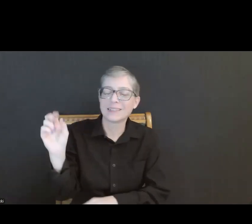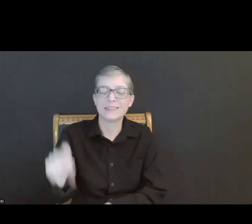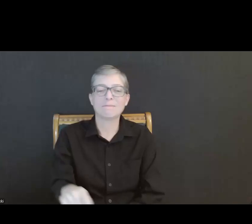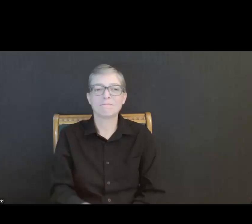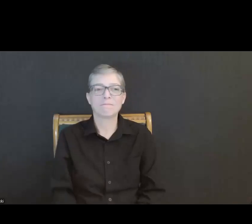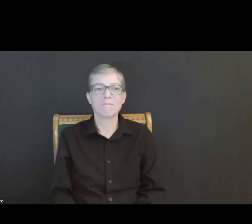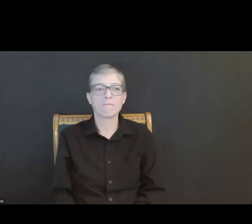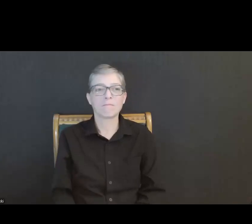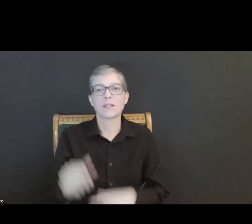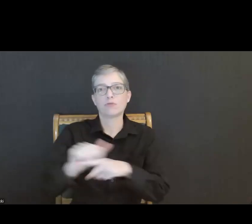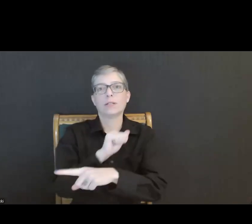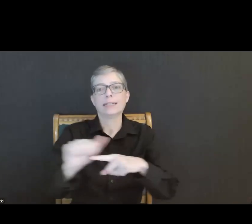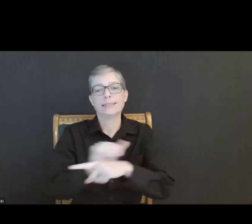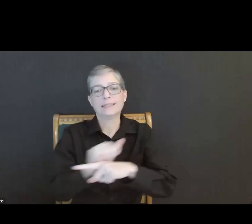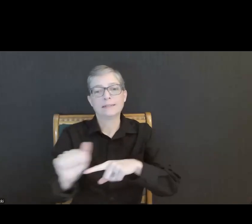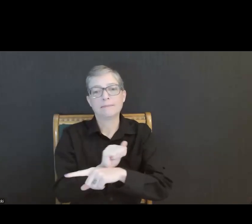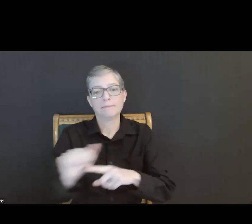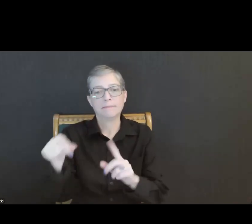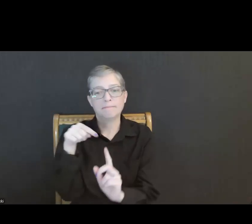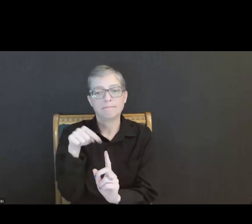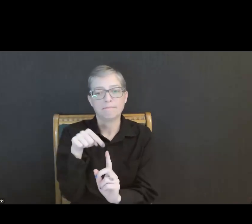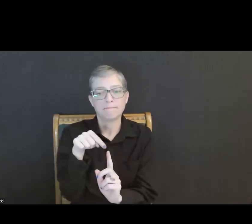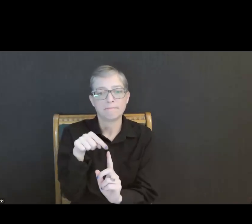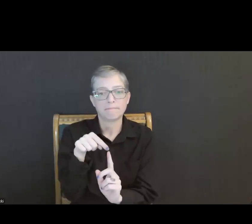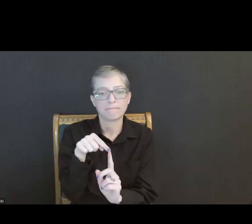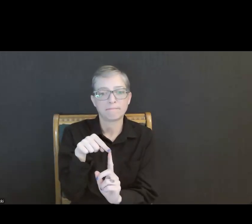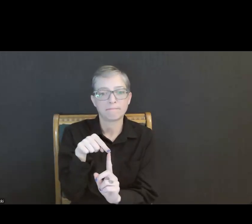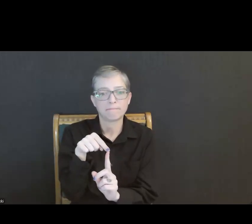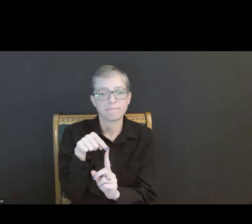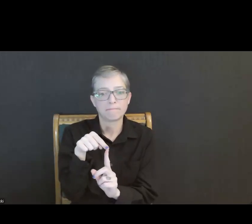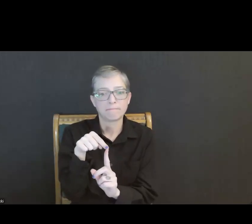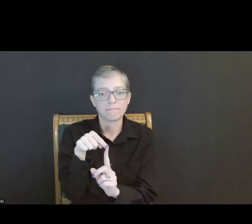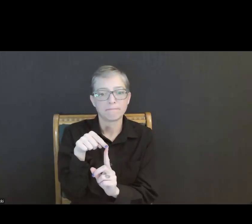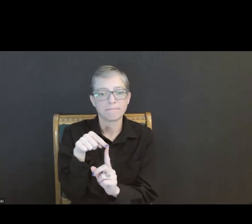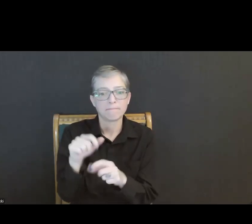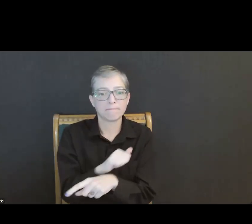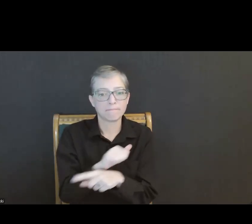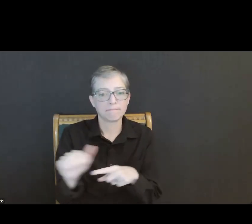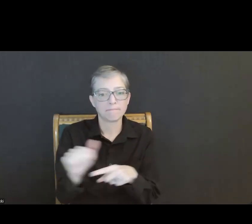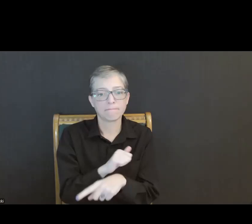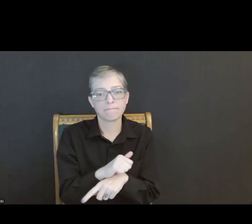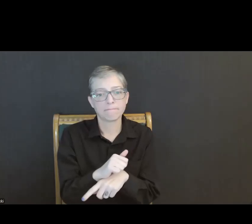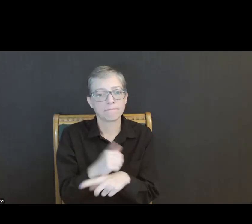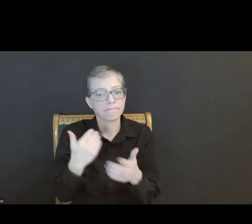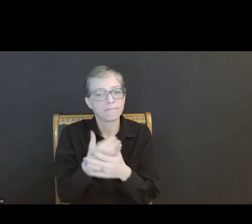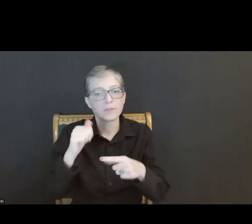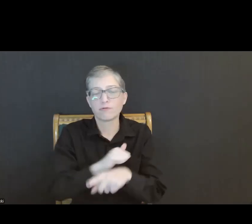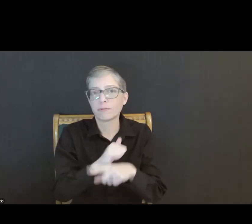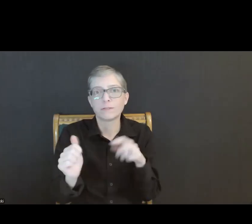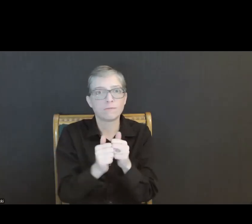training um training overhaul of the training of your staff that is meeting with them get who you